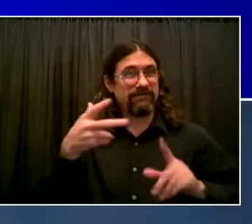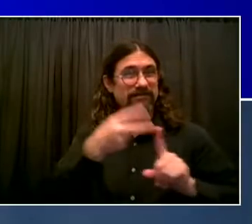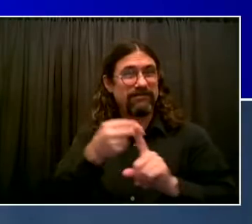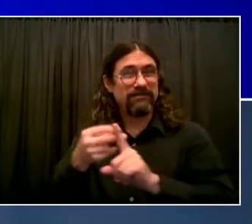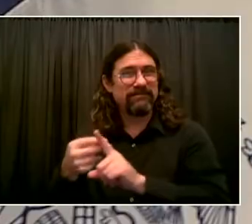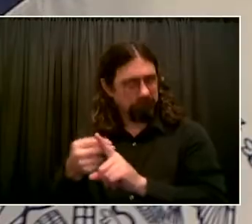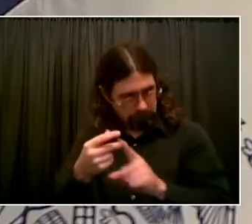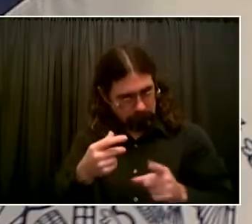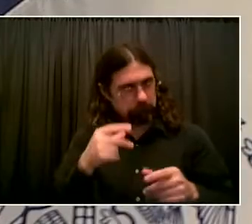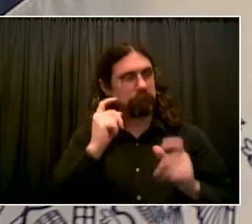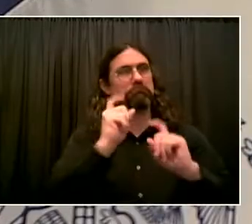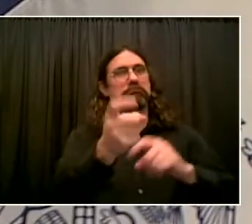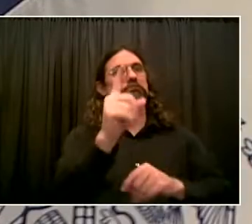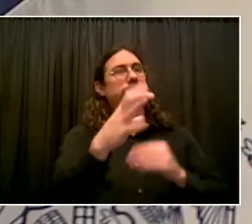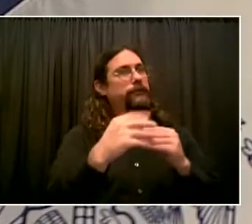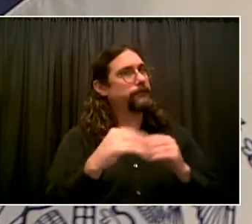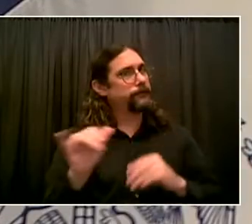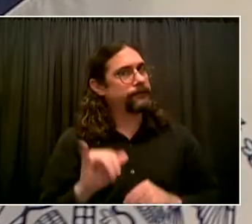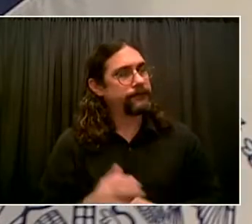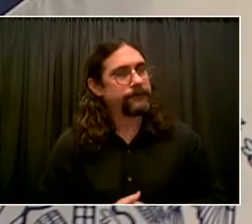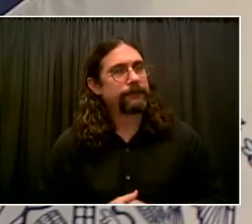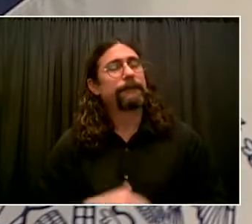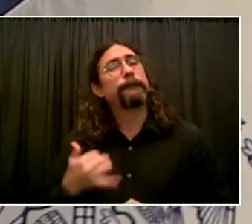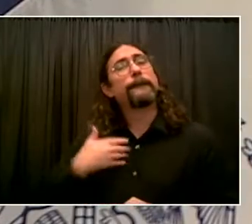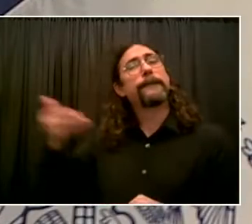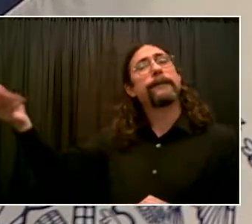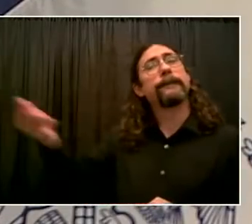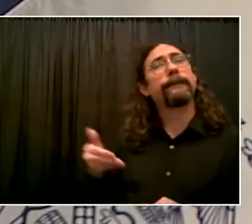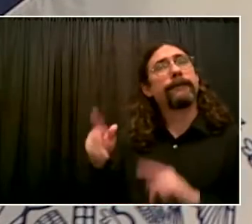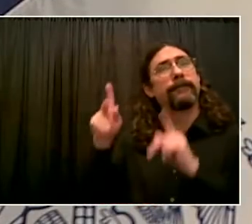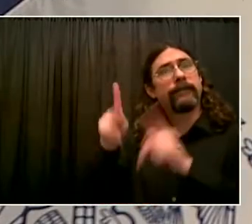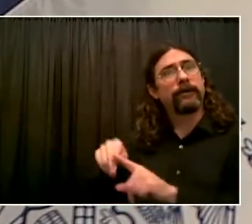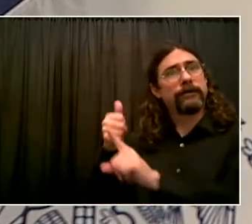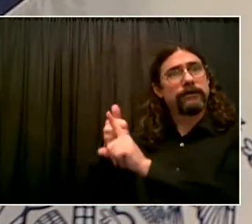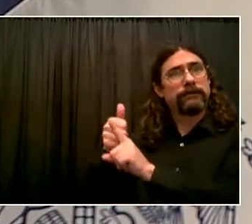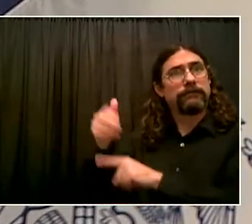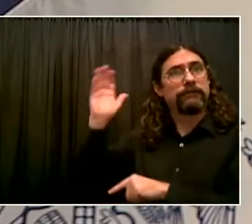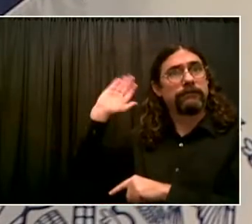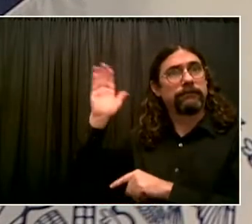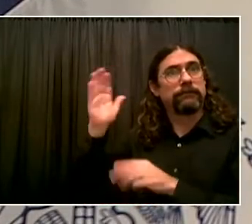I WANT YOU TO